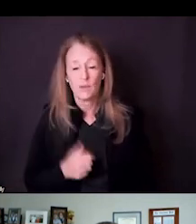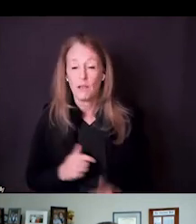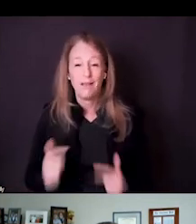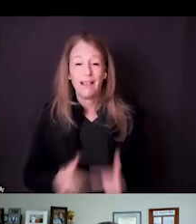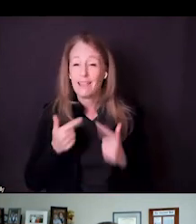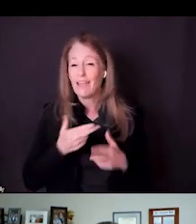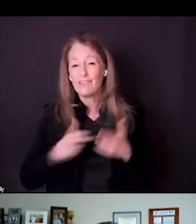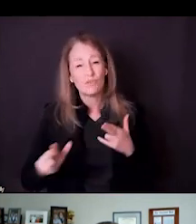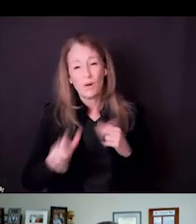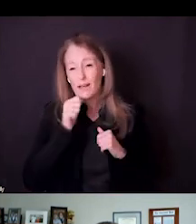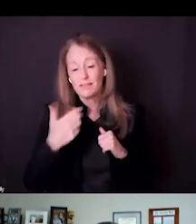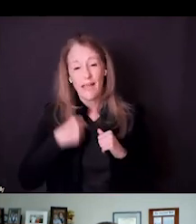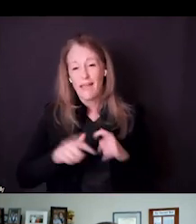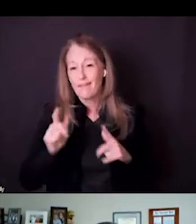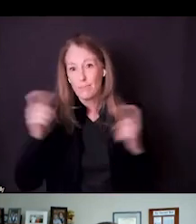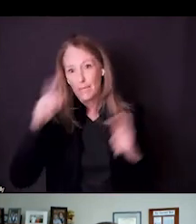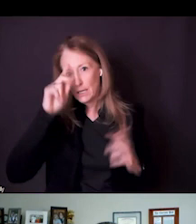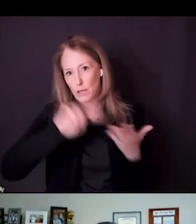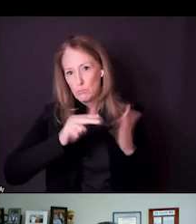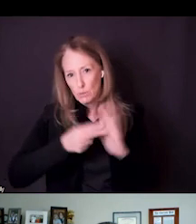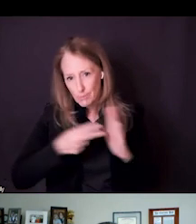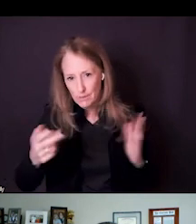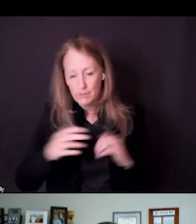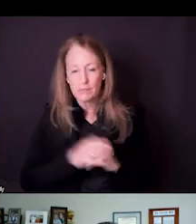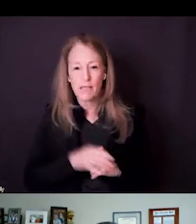MEANING AND PURPOSE AND YOUR STATEMENT WITH SHARING HOPE AND THIS